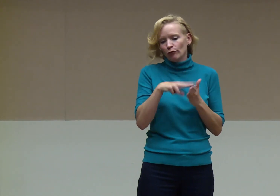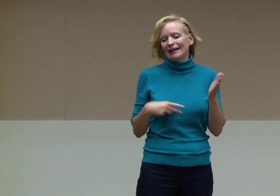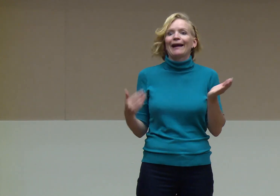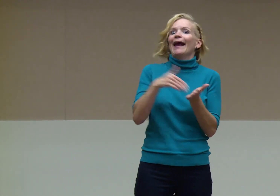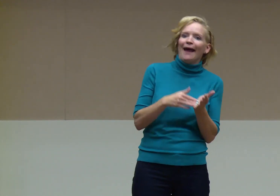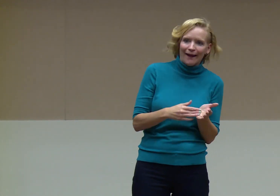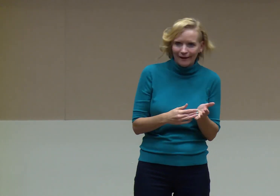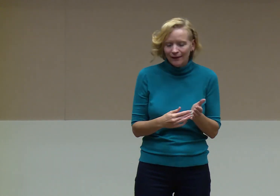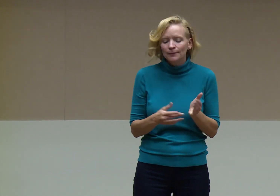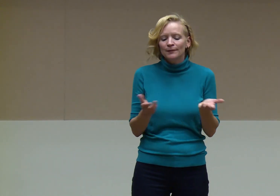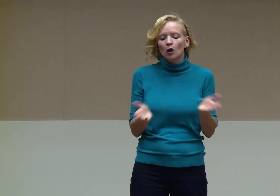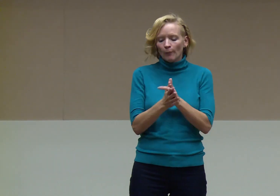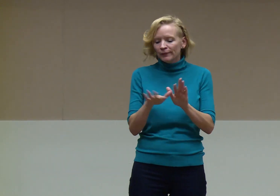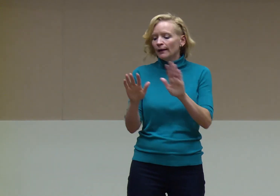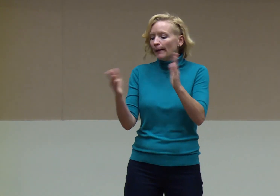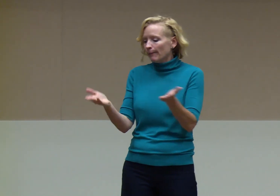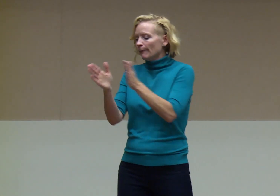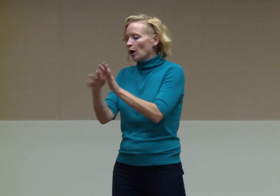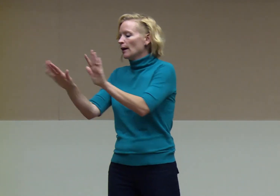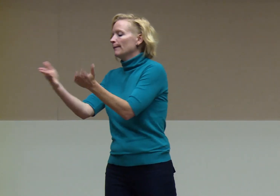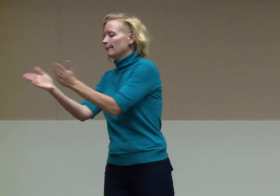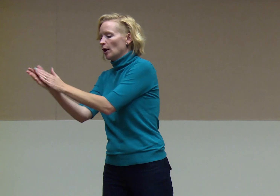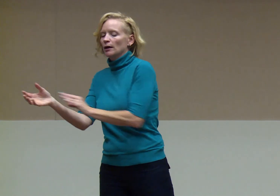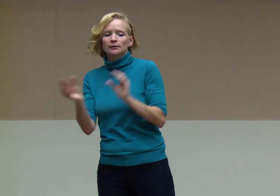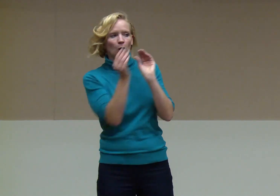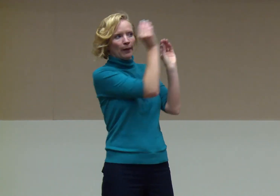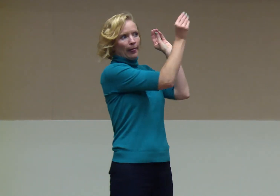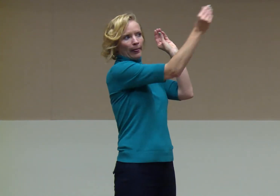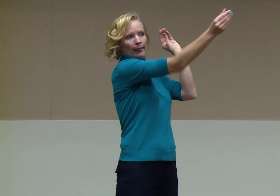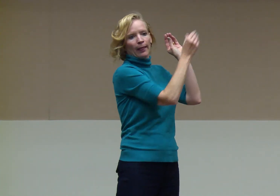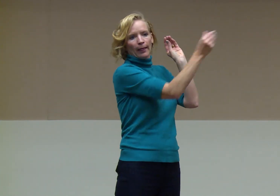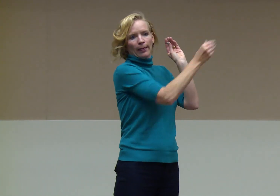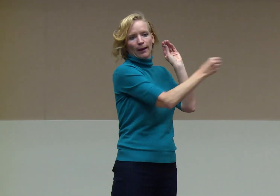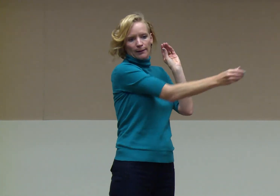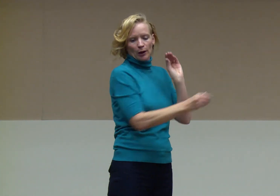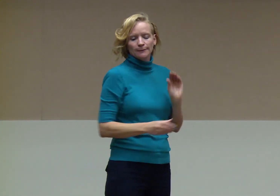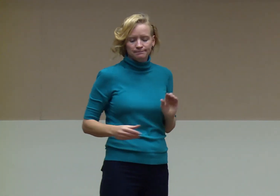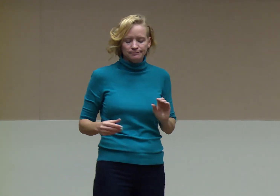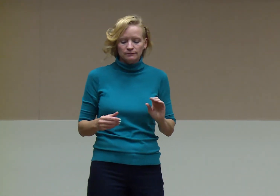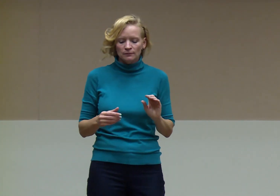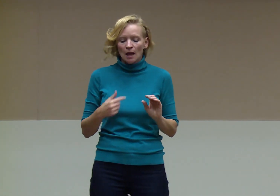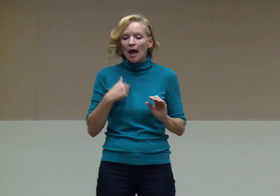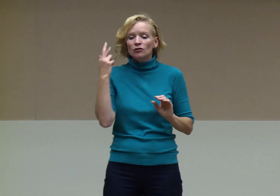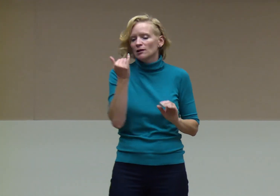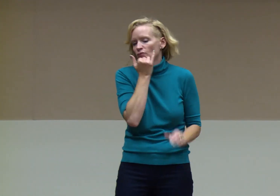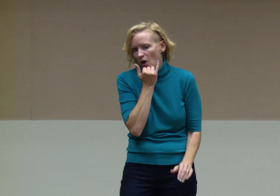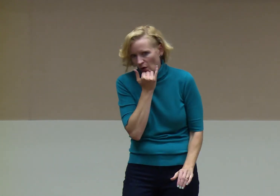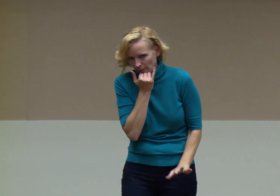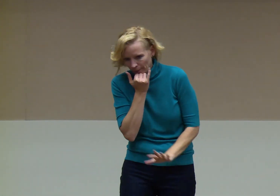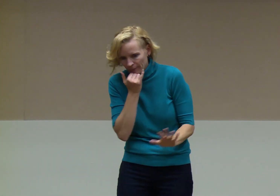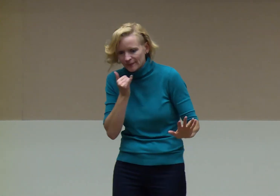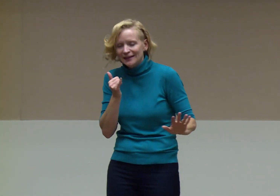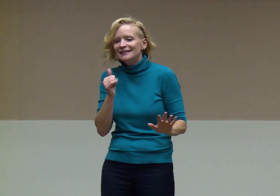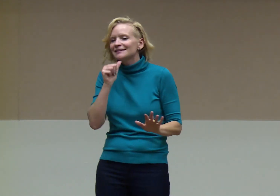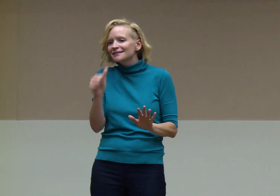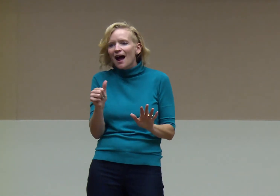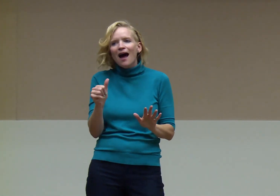back up on the shelf. So I closed my Ph.D., closed my post-doc, and just started to fill up my own personal library. But that's not the case.